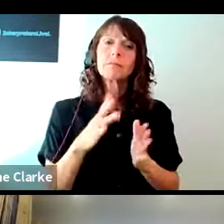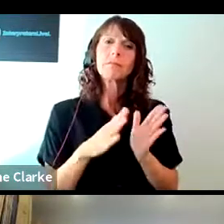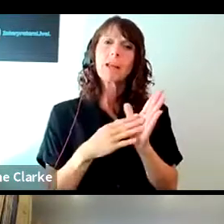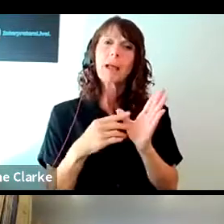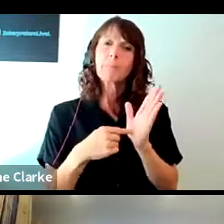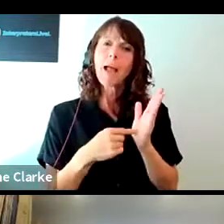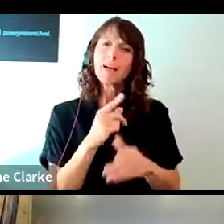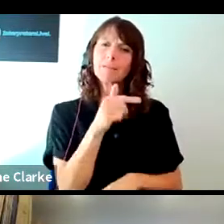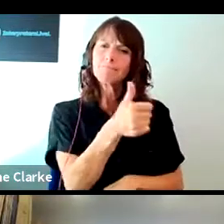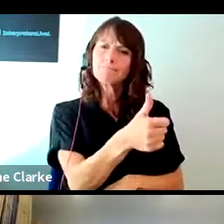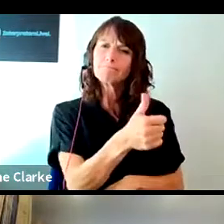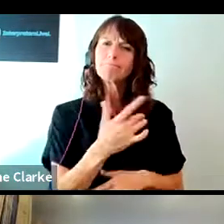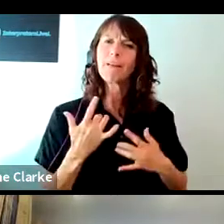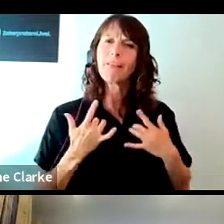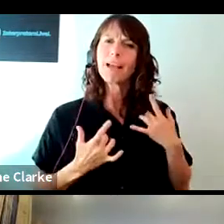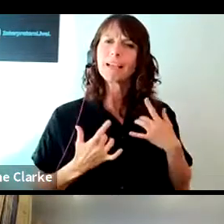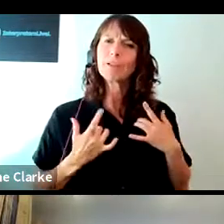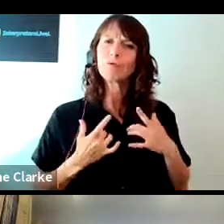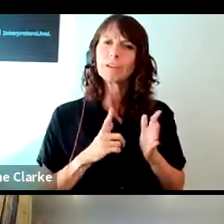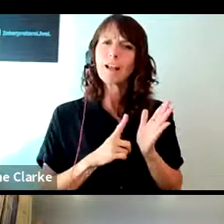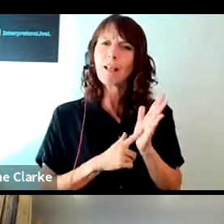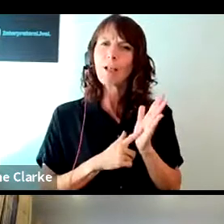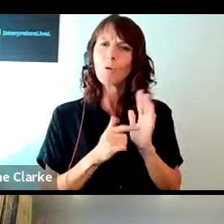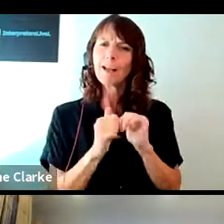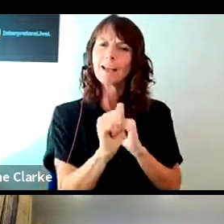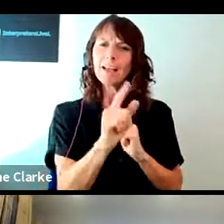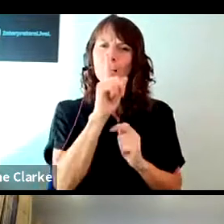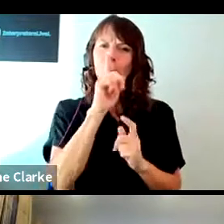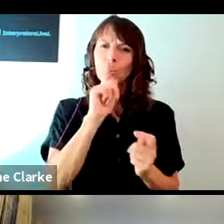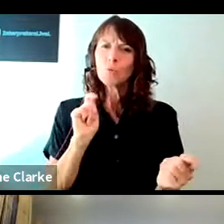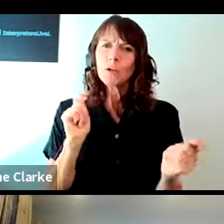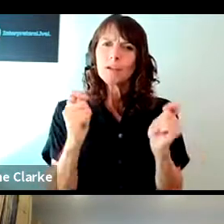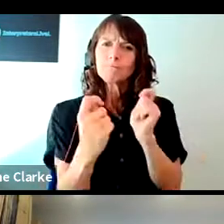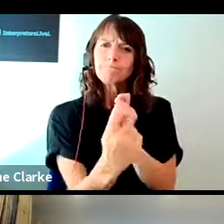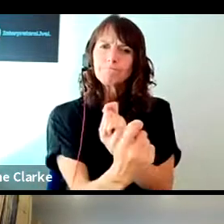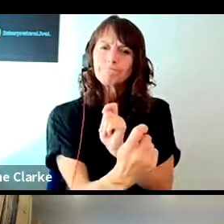because I was going to, I was going to say, could we flip it on its head and rather than look at,